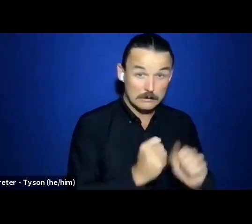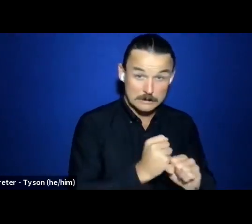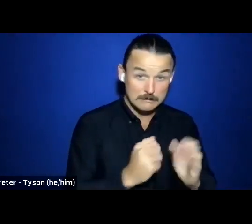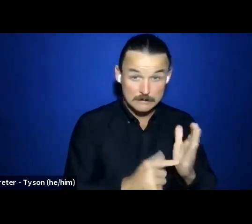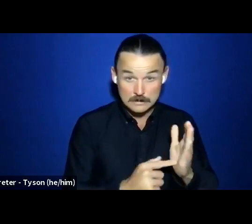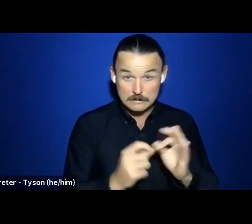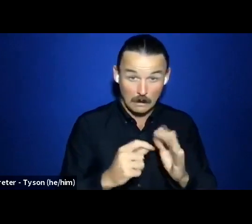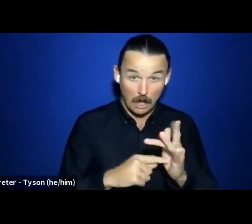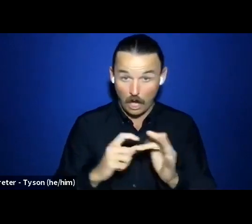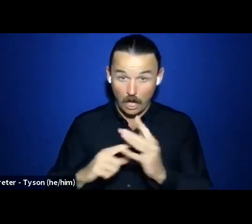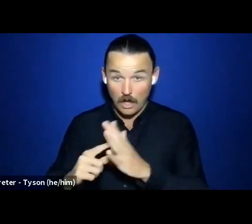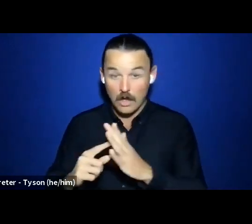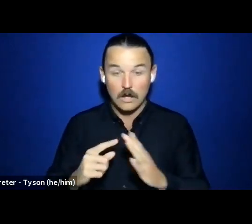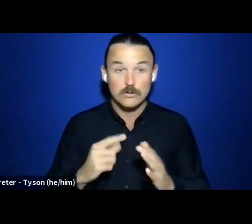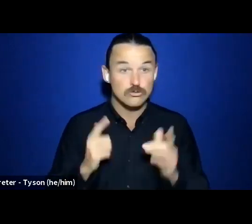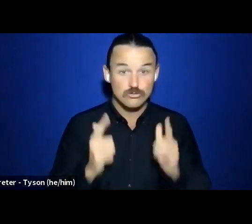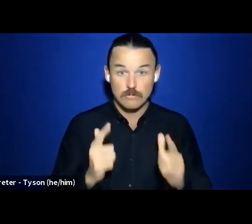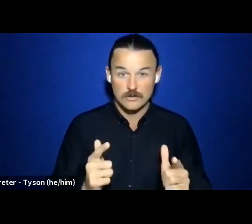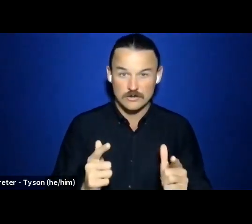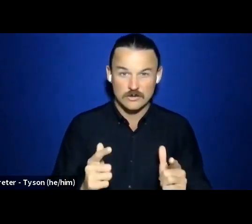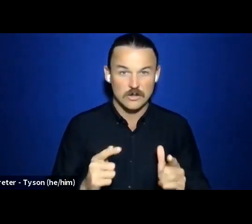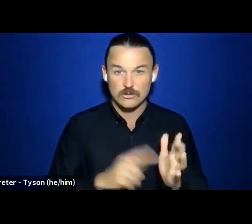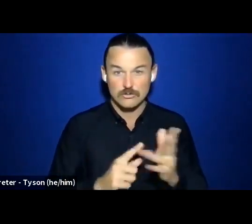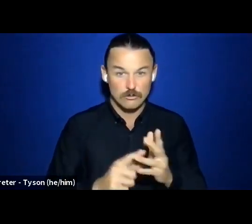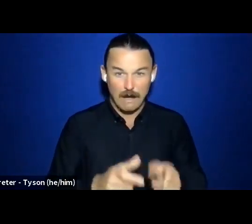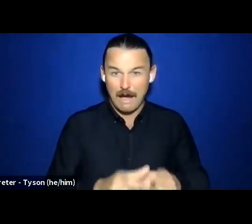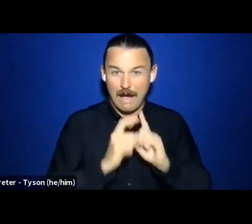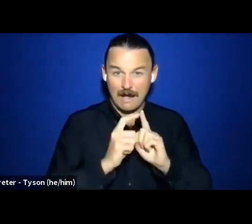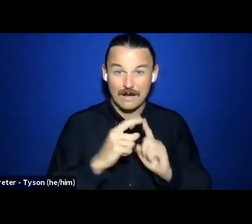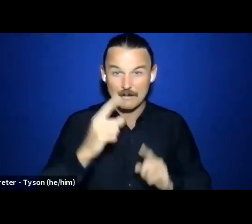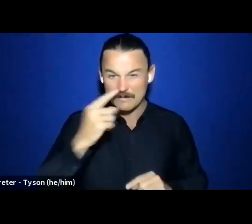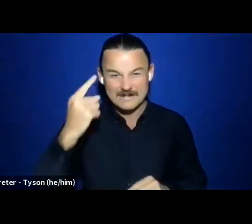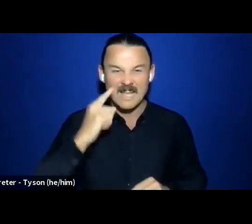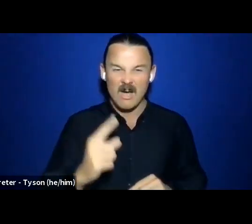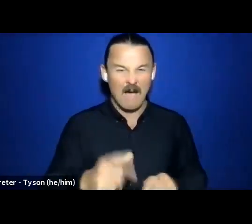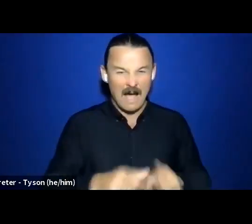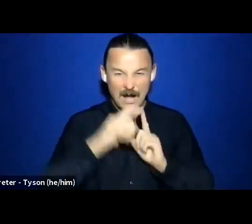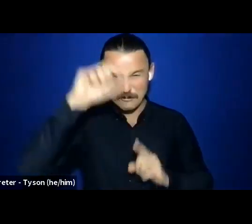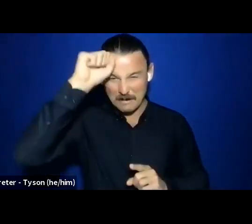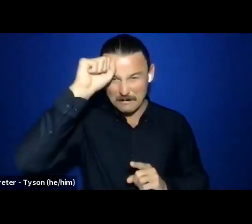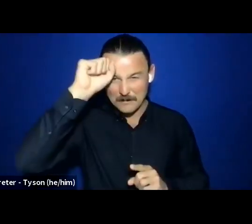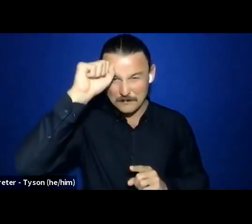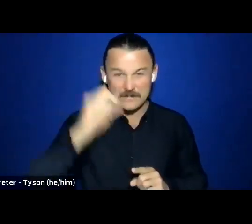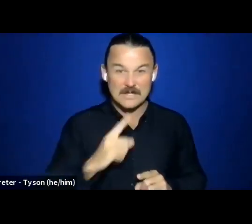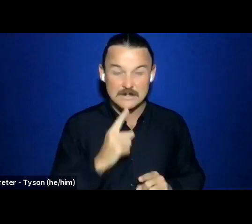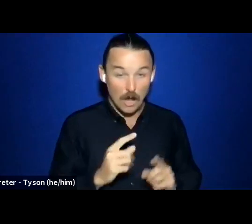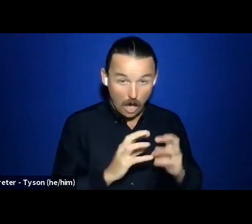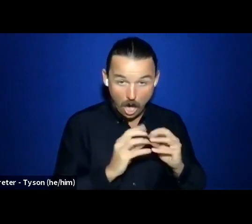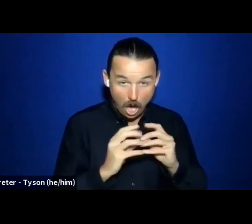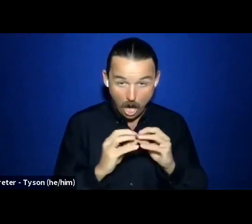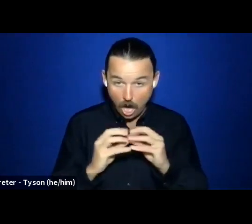iQ a plus is too much. that it's that it's too unwieldy to that it's too unwieldy too difficult. People say it's hard to remember they to remember. They say it's a